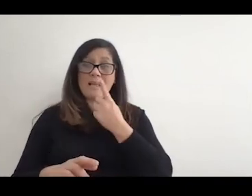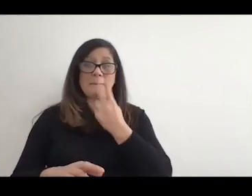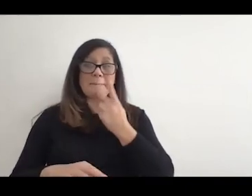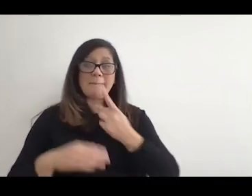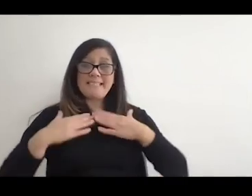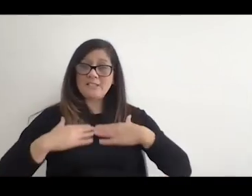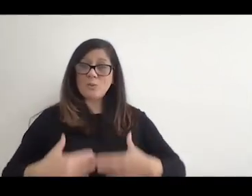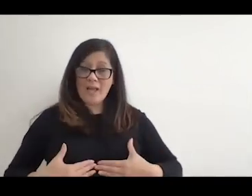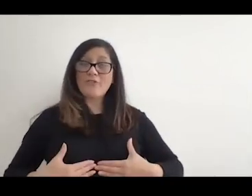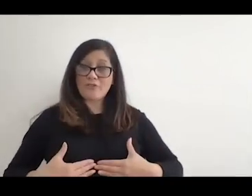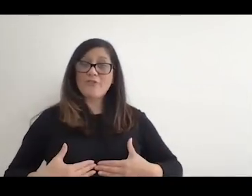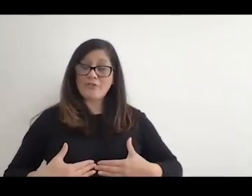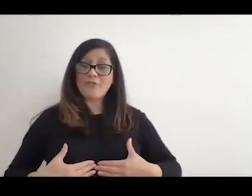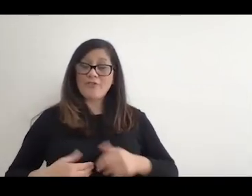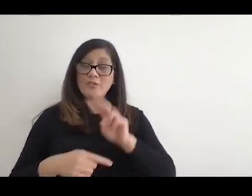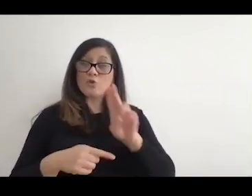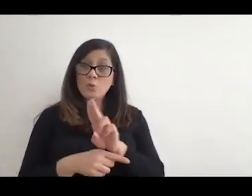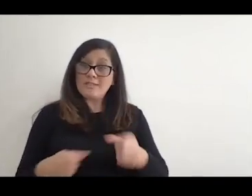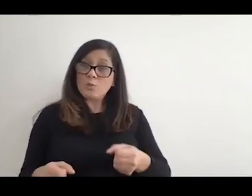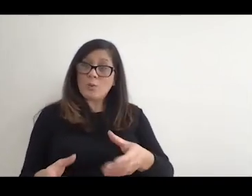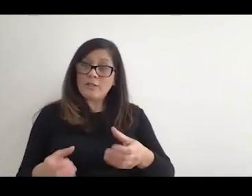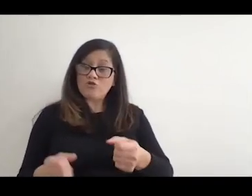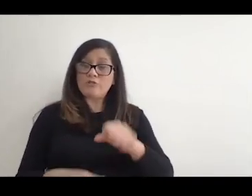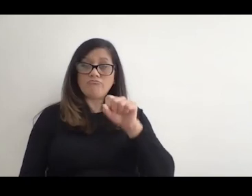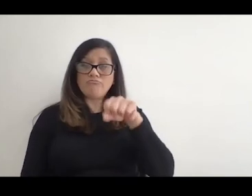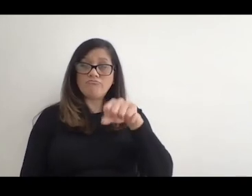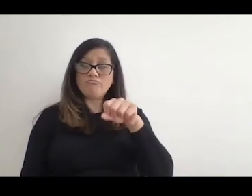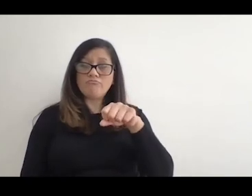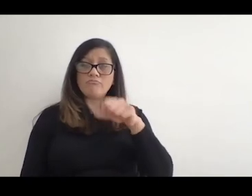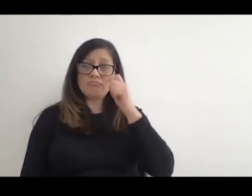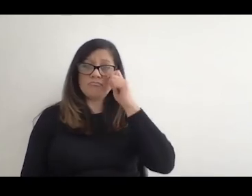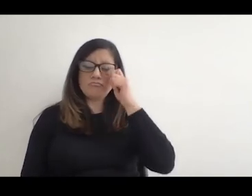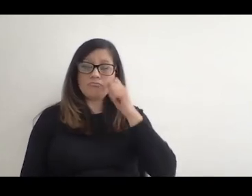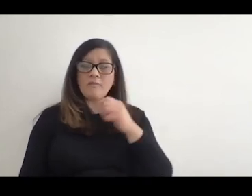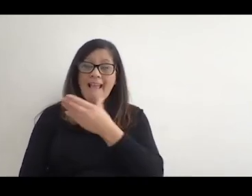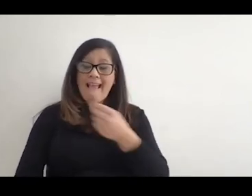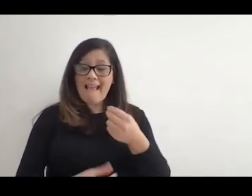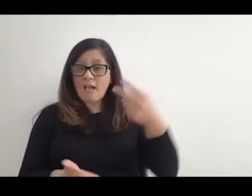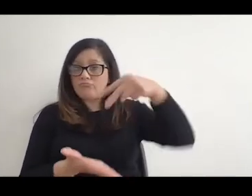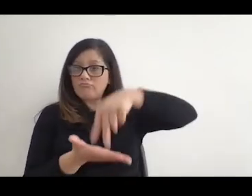but uses a wheelchair. I would say she splits the time